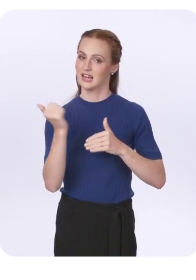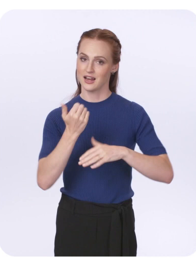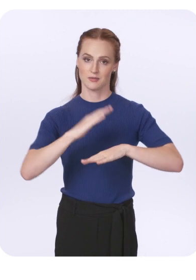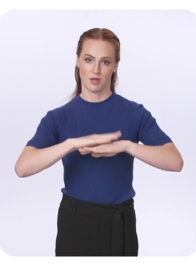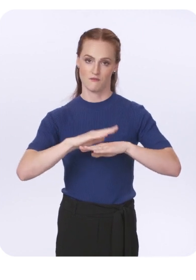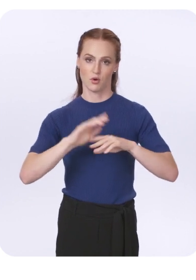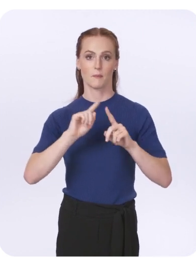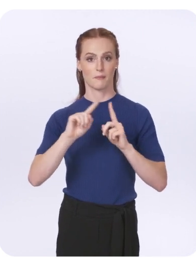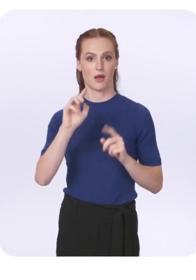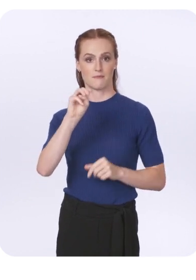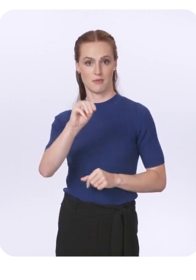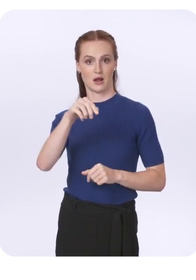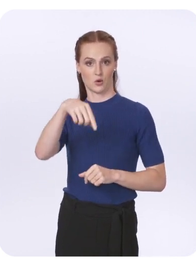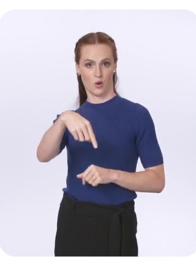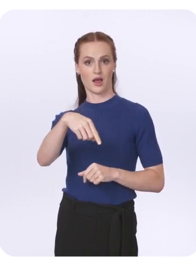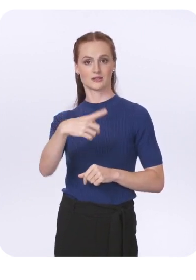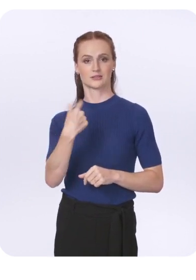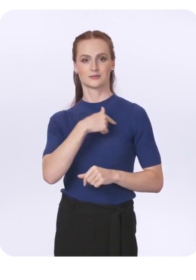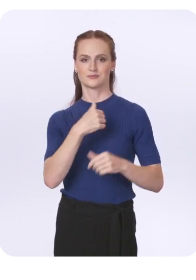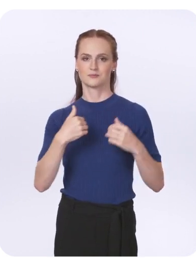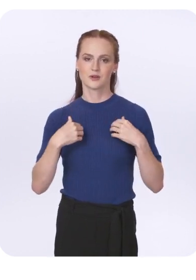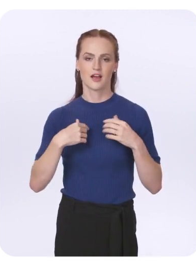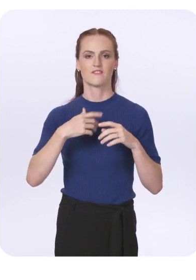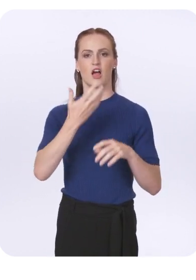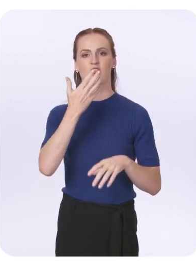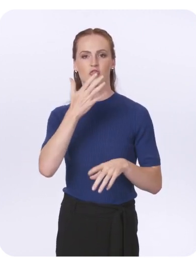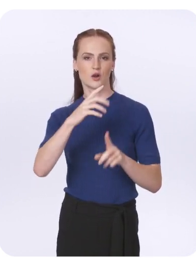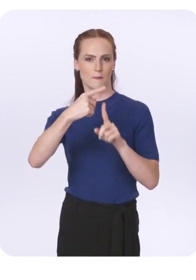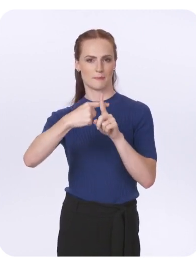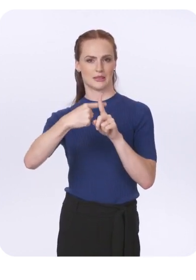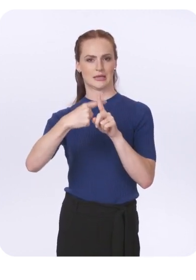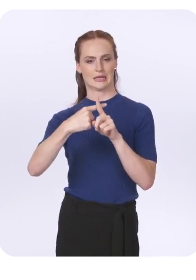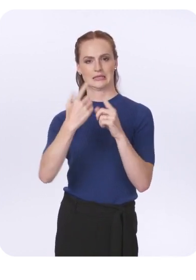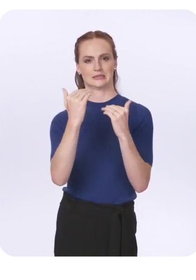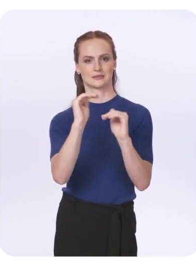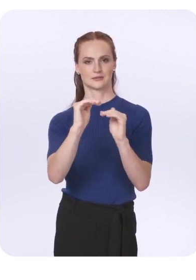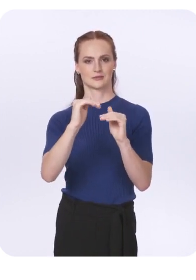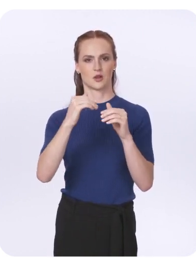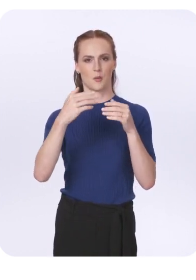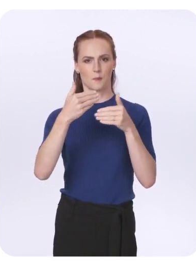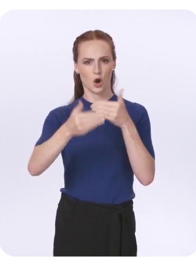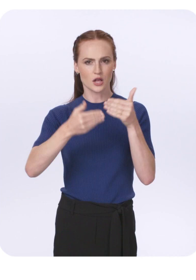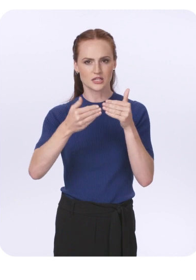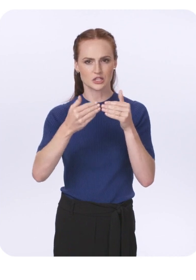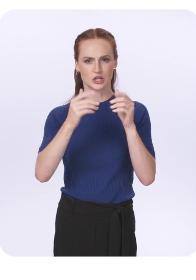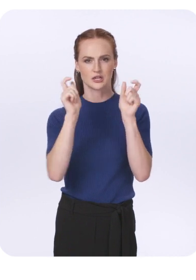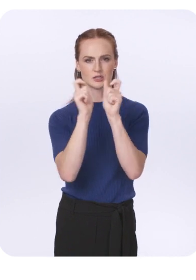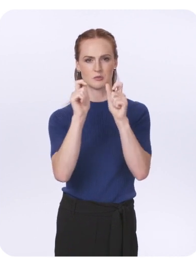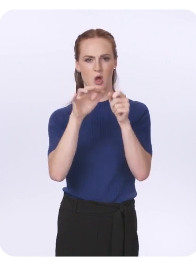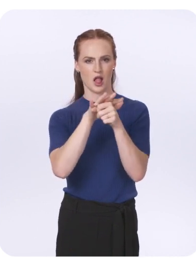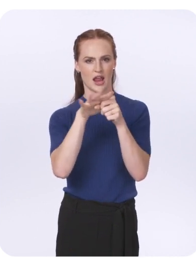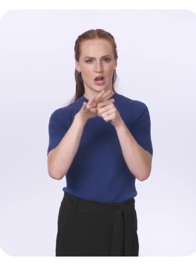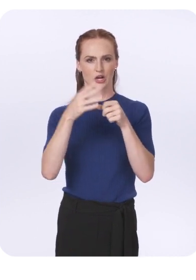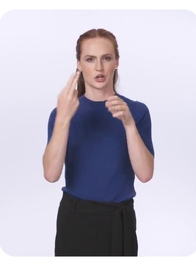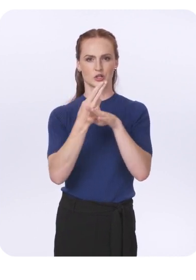But on the Meta Quest, we have a thermally constrained processor in a pretty small area on the user’s face.